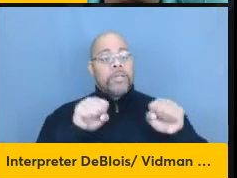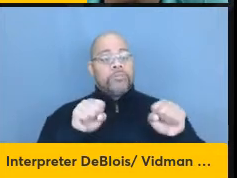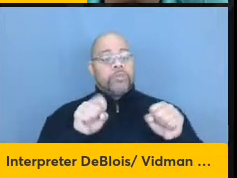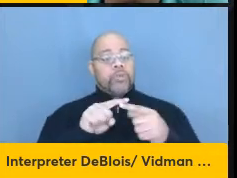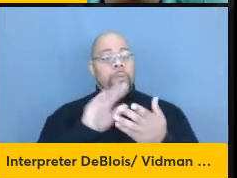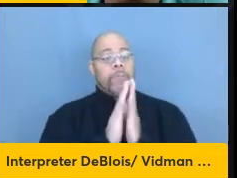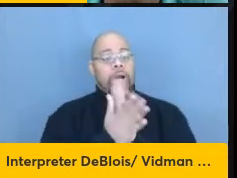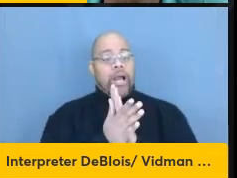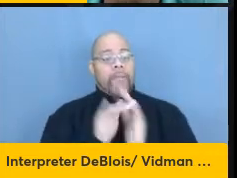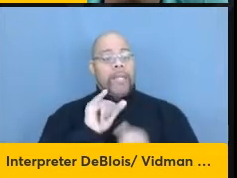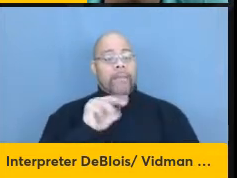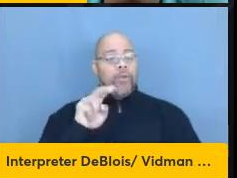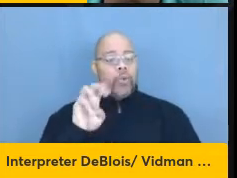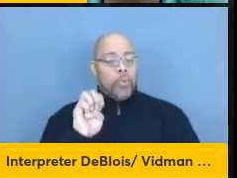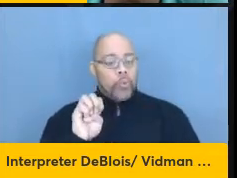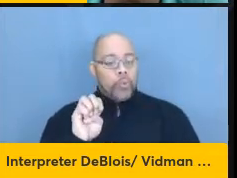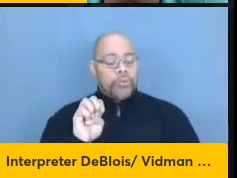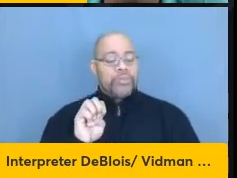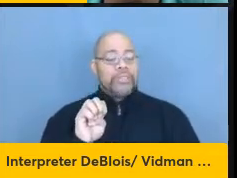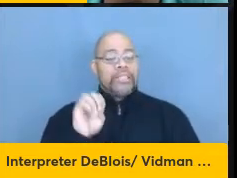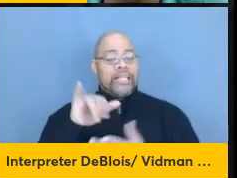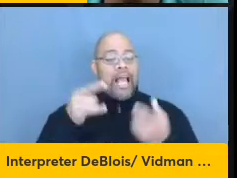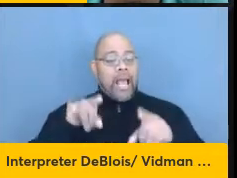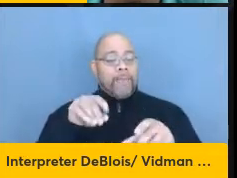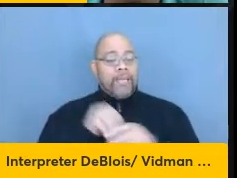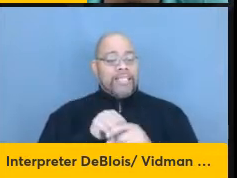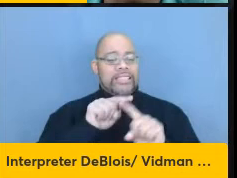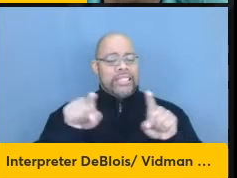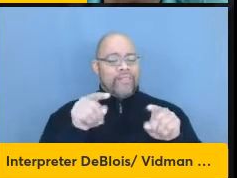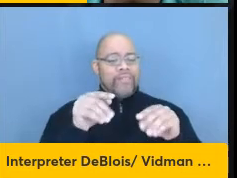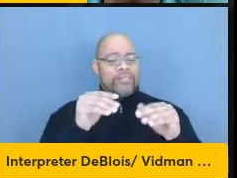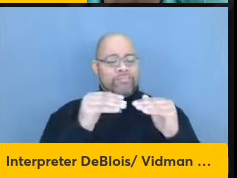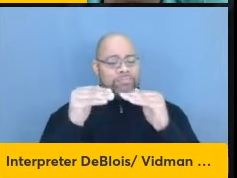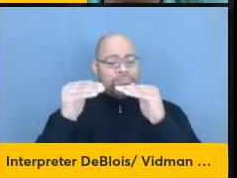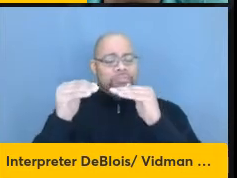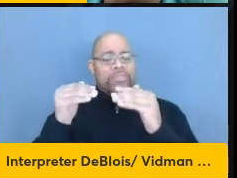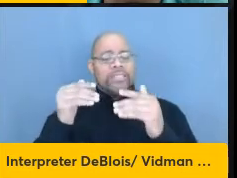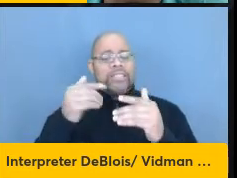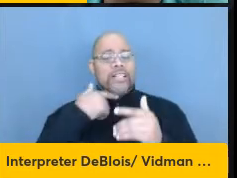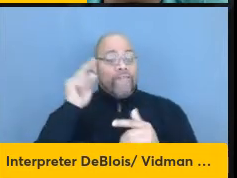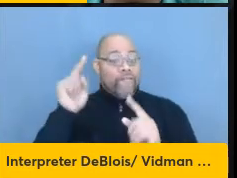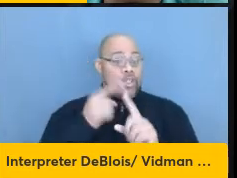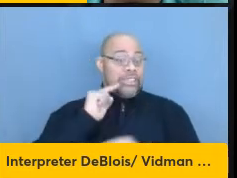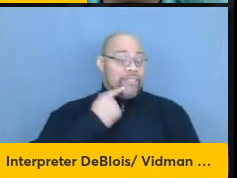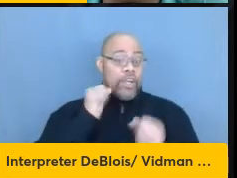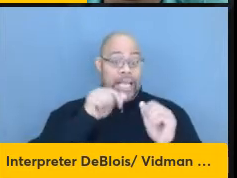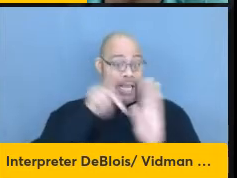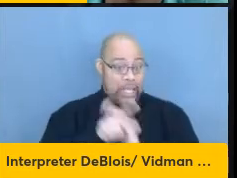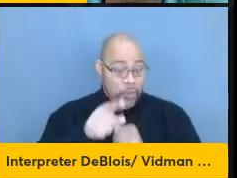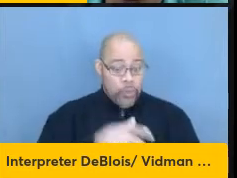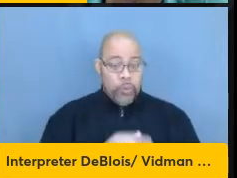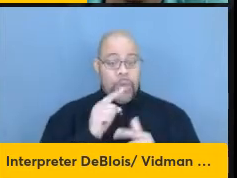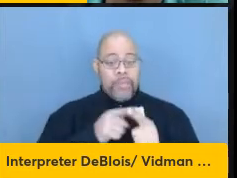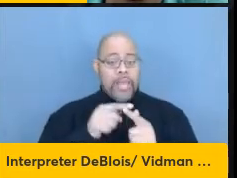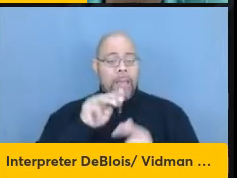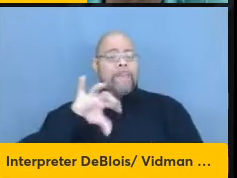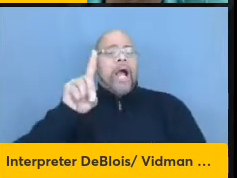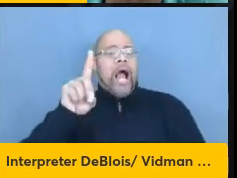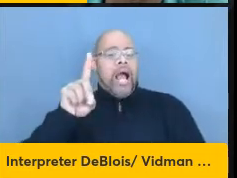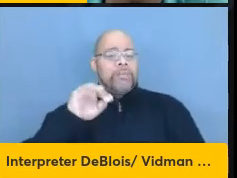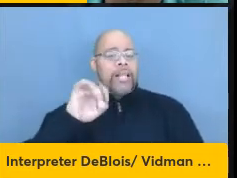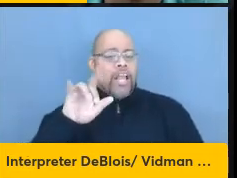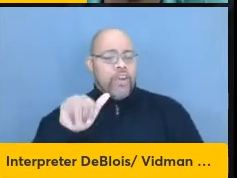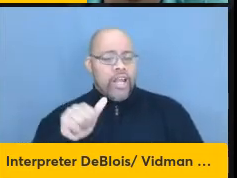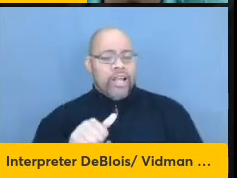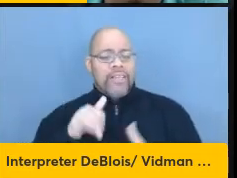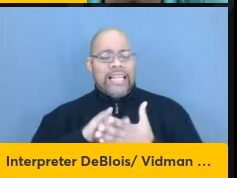immune, it seems to occur in stages, first severe malaria, which can kill you, then mild malaria, which is still pretty bad, but